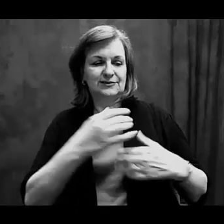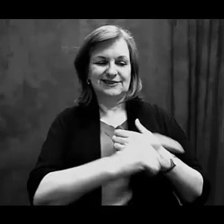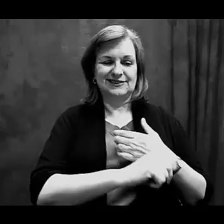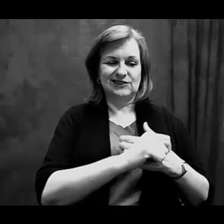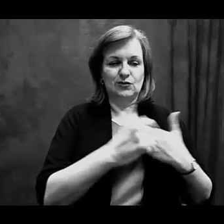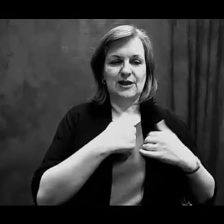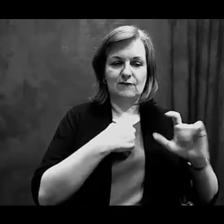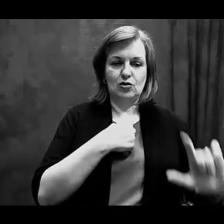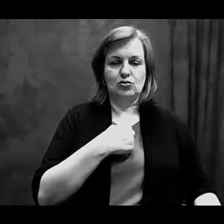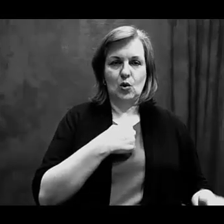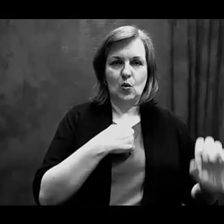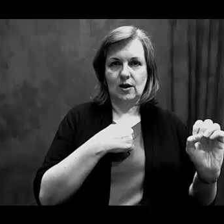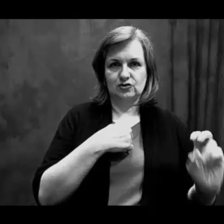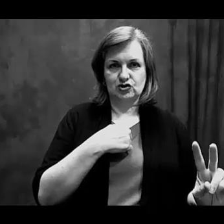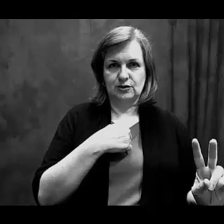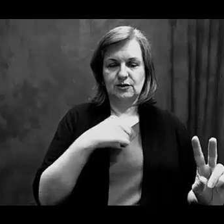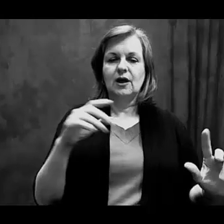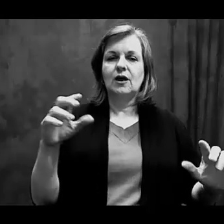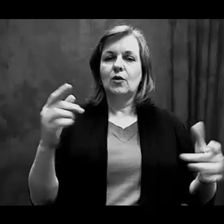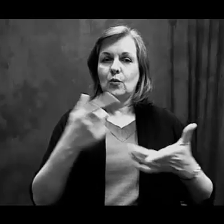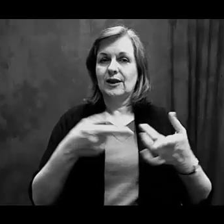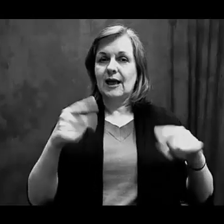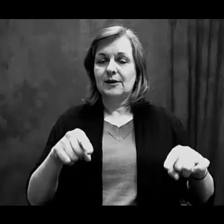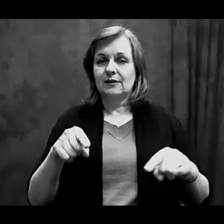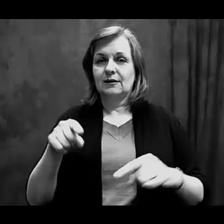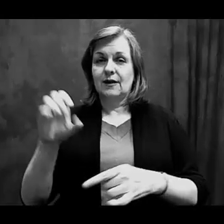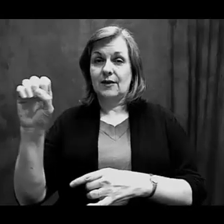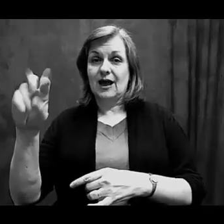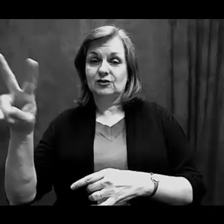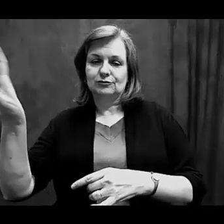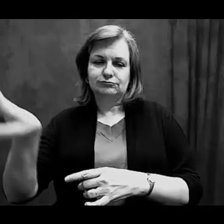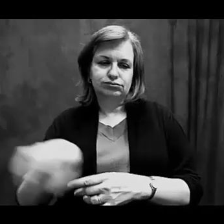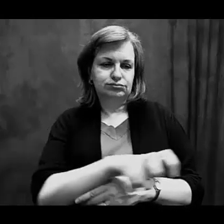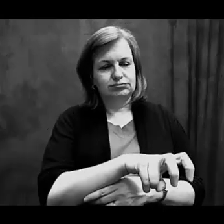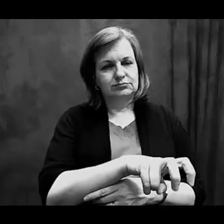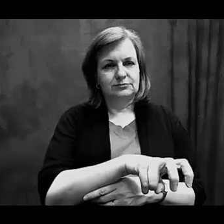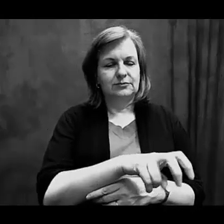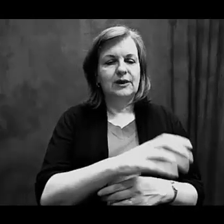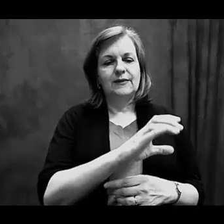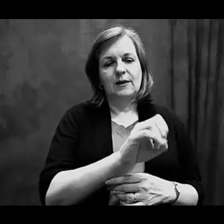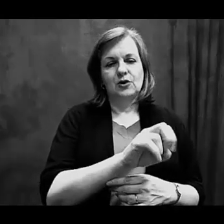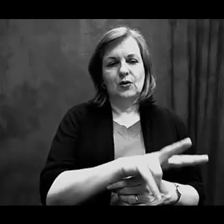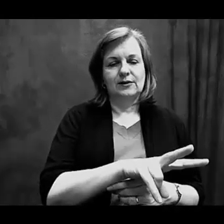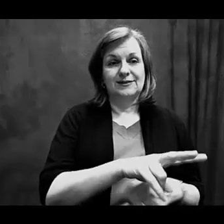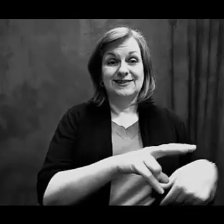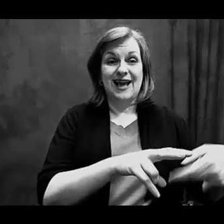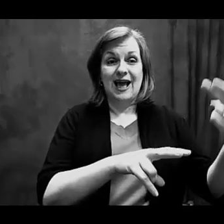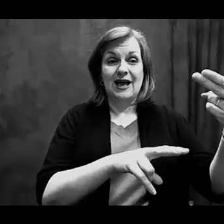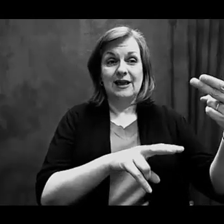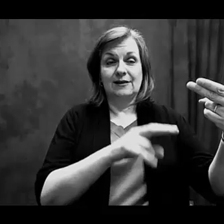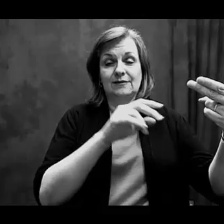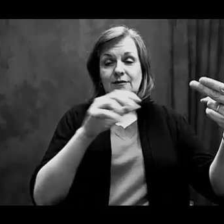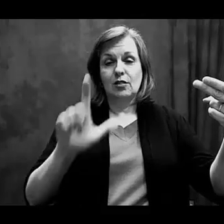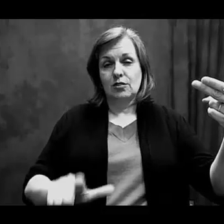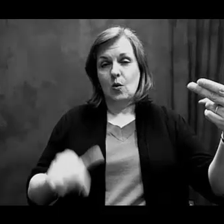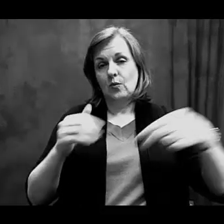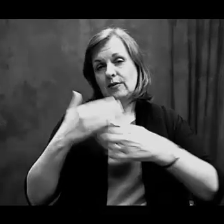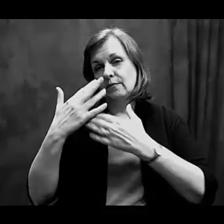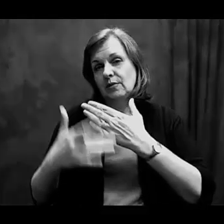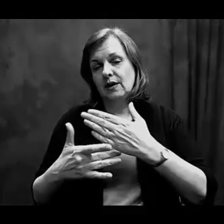exchange with the blood - if the blood is full of oxygen it means that the blood is going to exchange that carbon dioxide and oxygen at